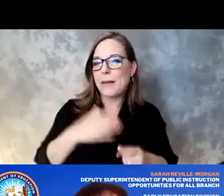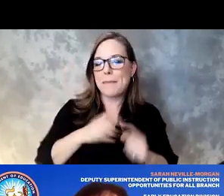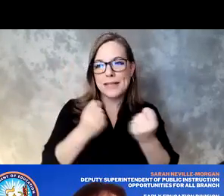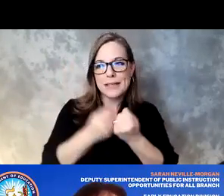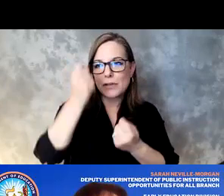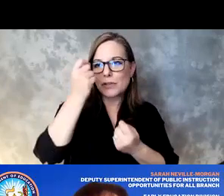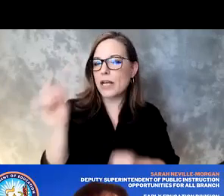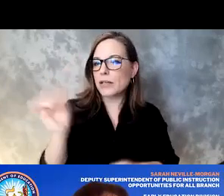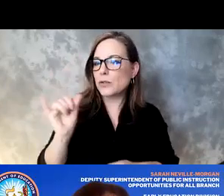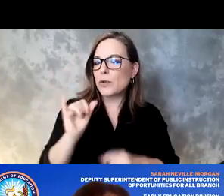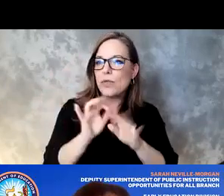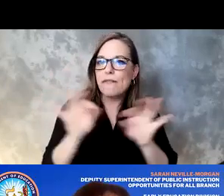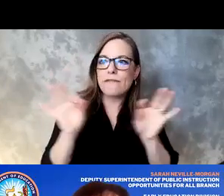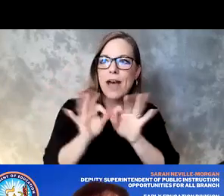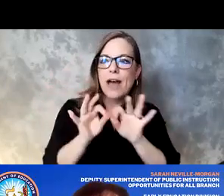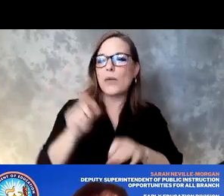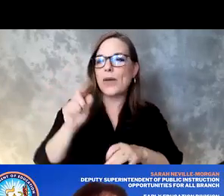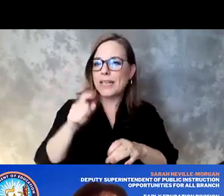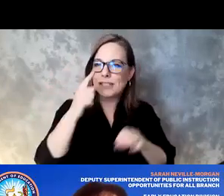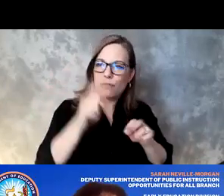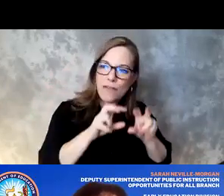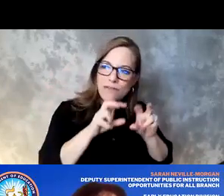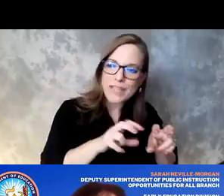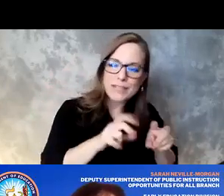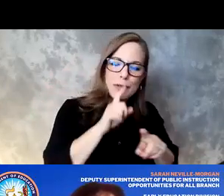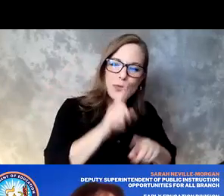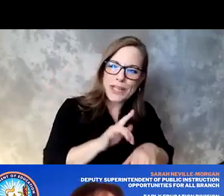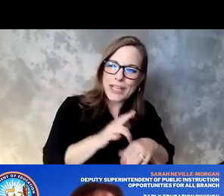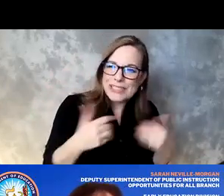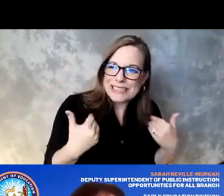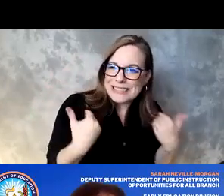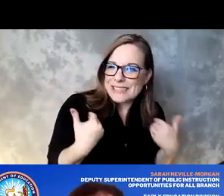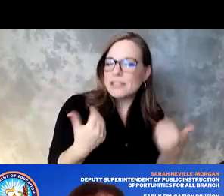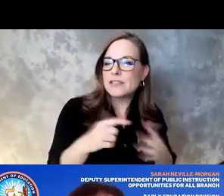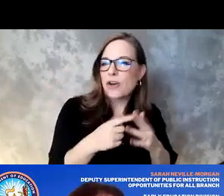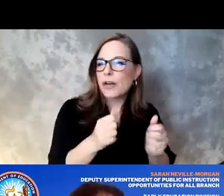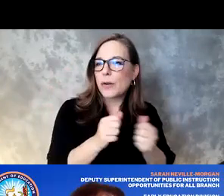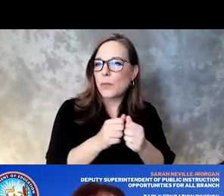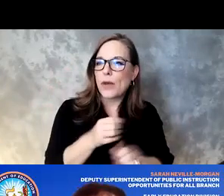need around those investments in those really early years starting with the prenatal phase.